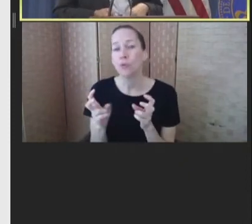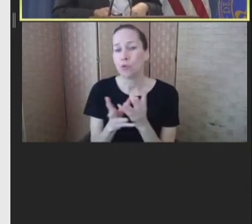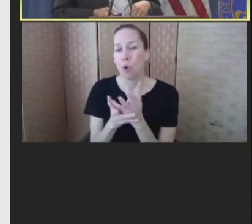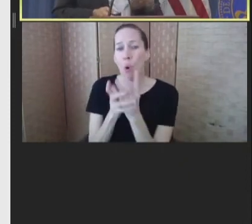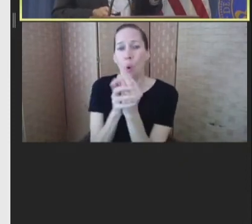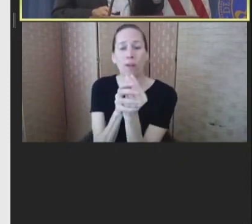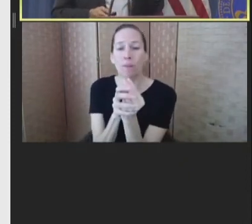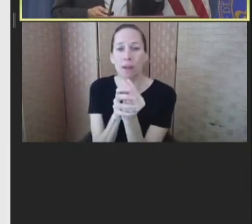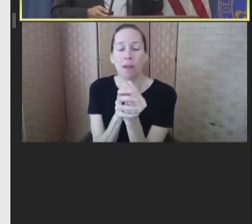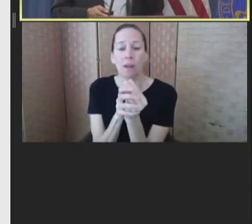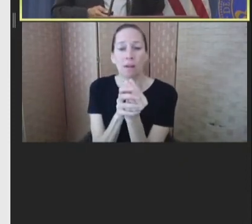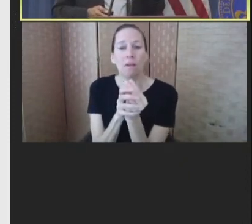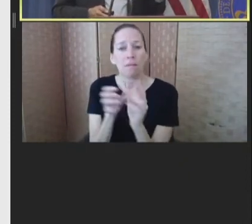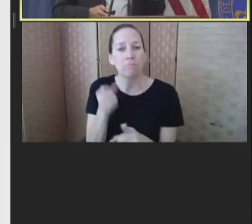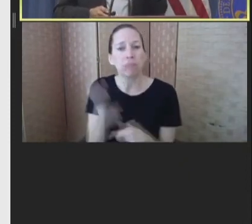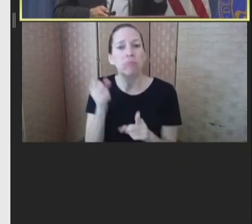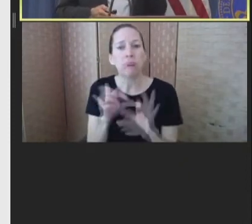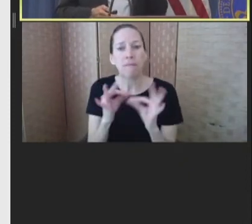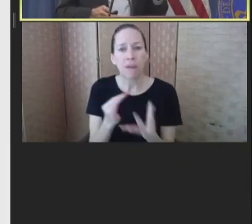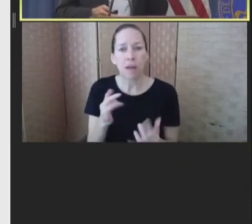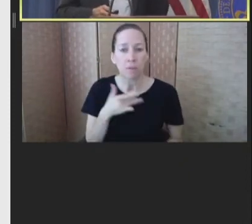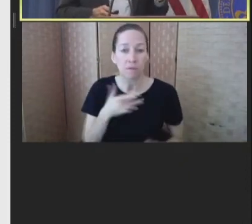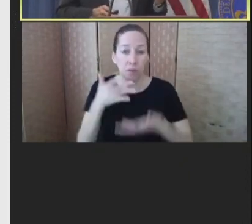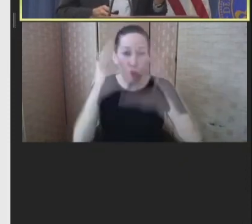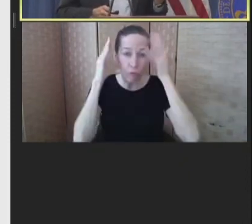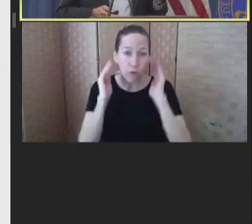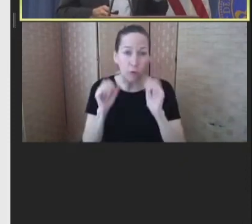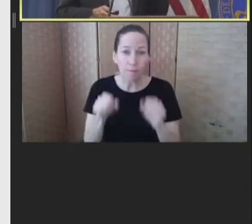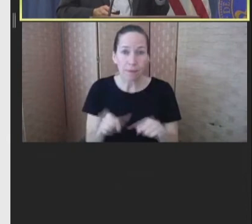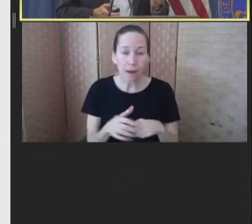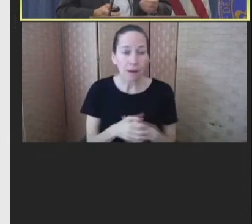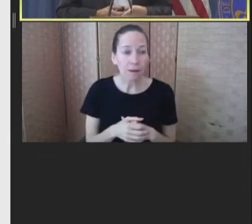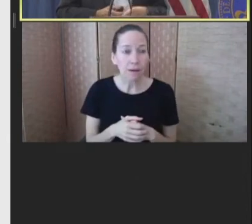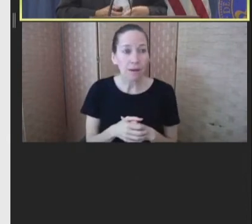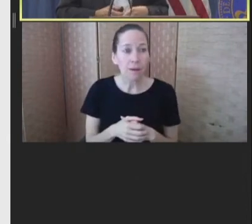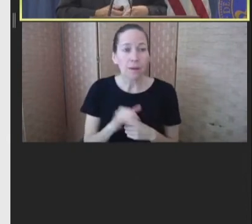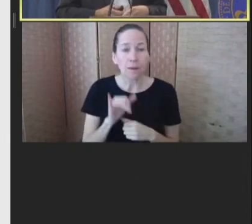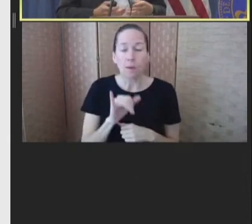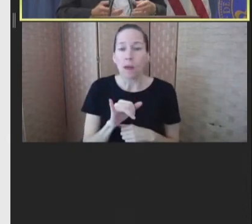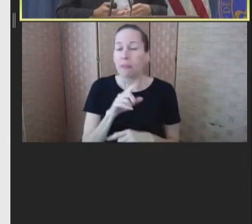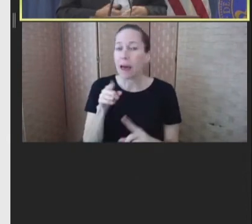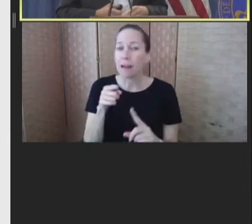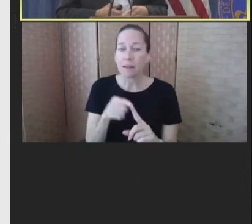So, this is -- really gets down to our core equity challenge when it comes to vaccine equity, which